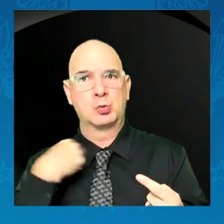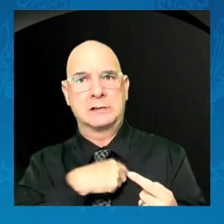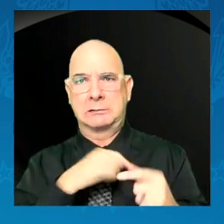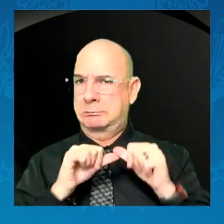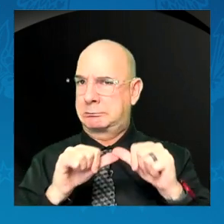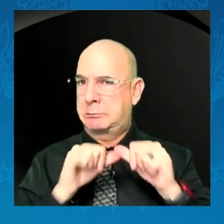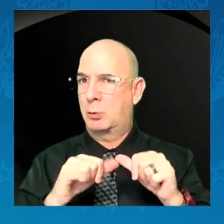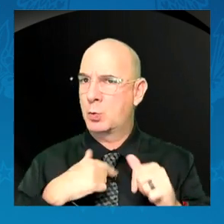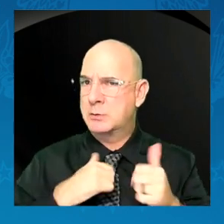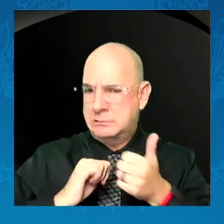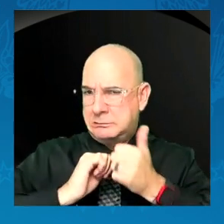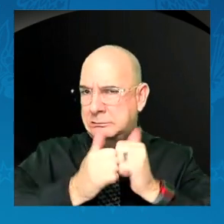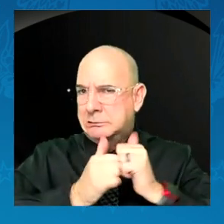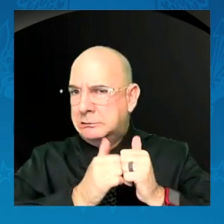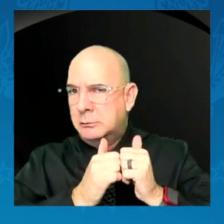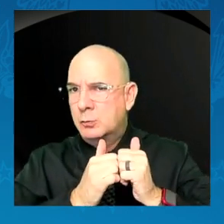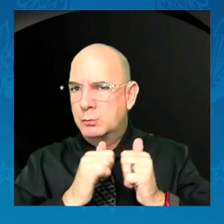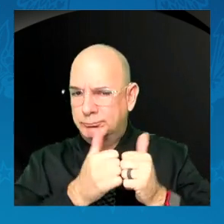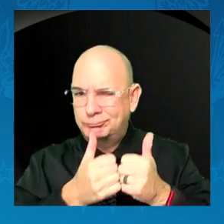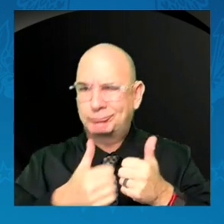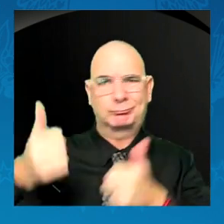the most serious scientific challenges of our time,